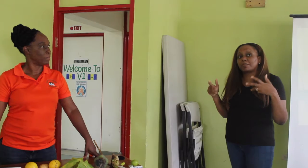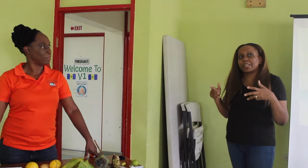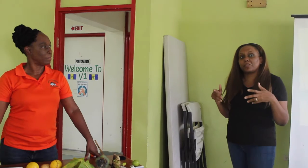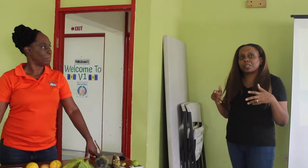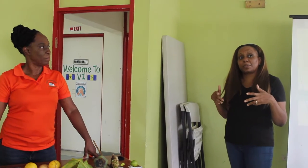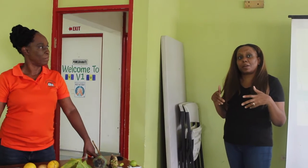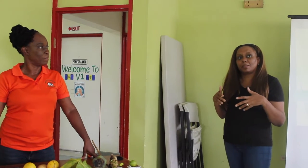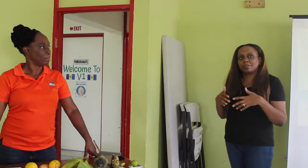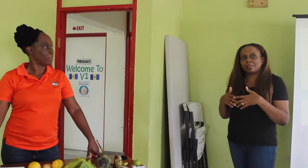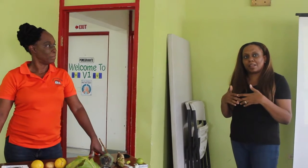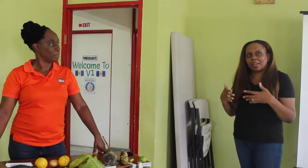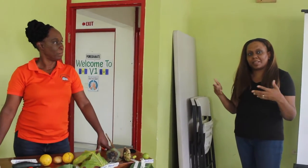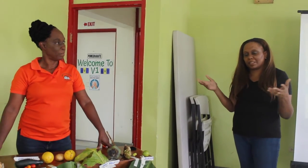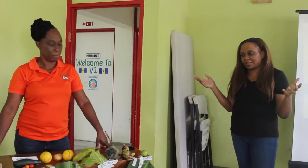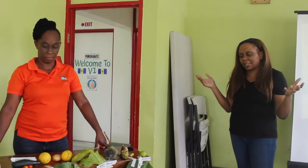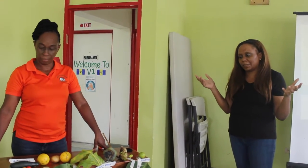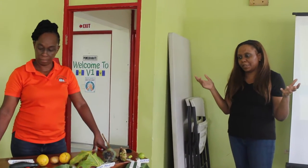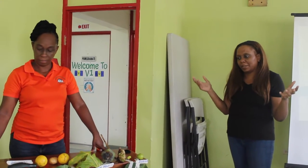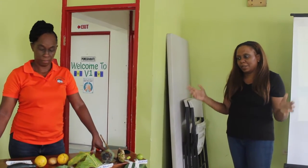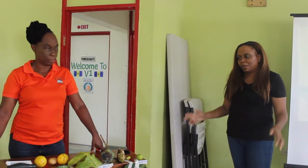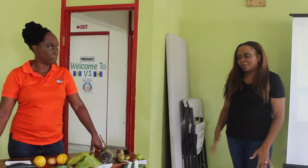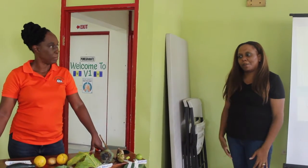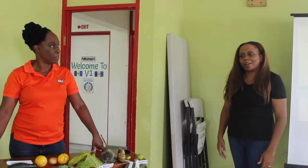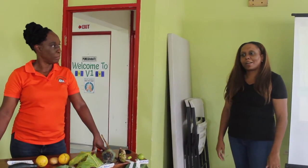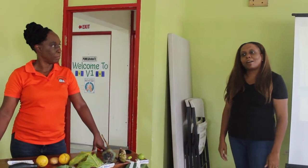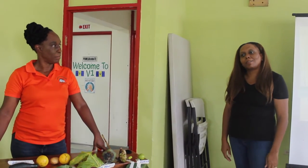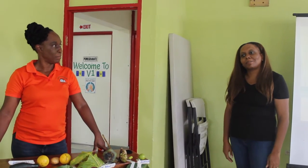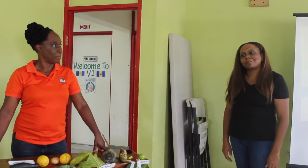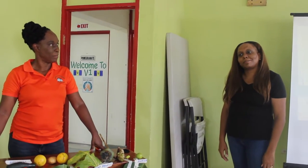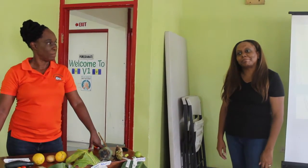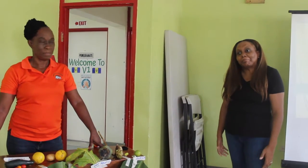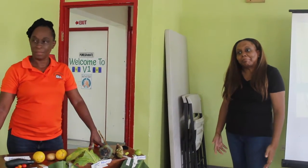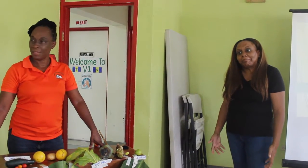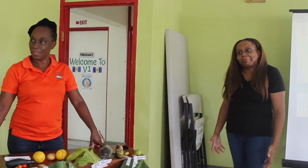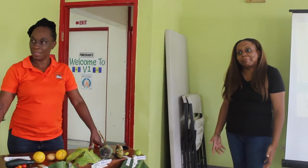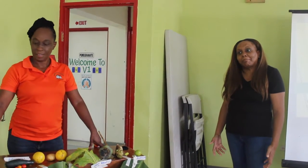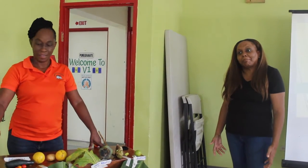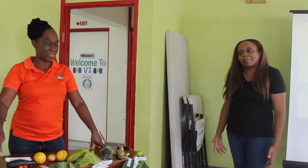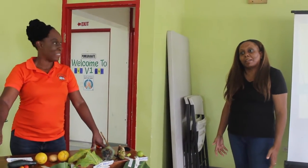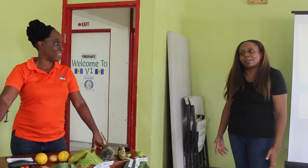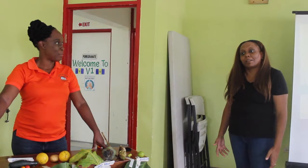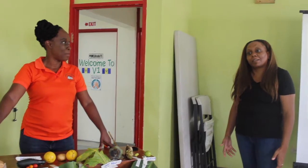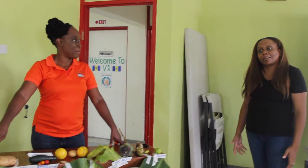really really brown and they just seem to be falling off a you like this problem